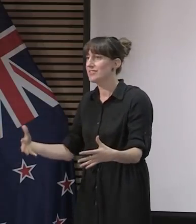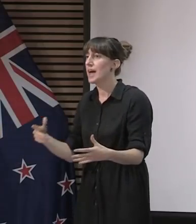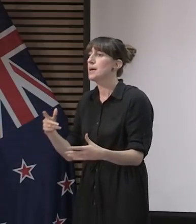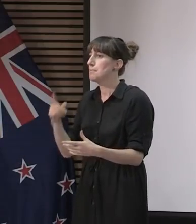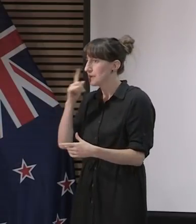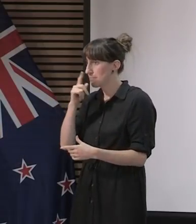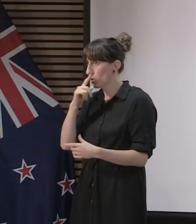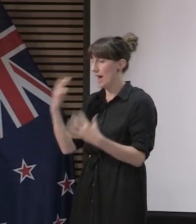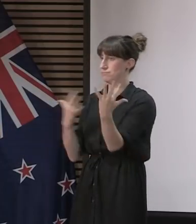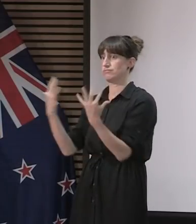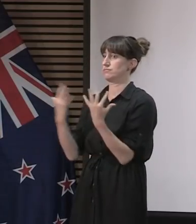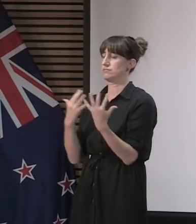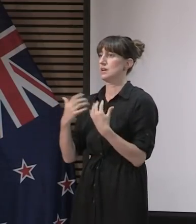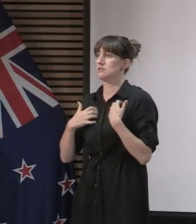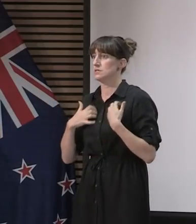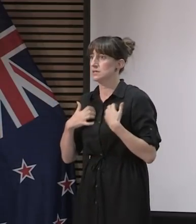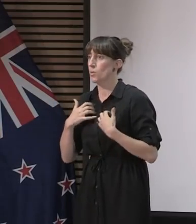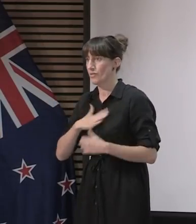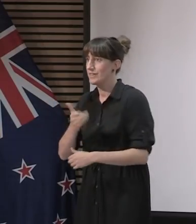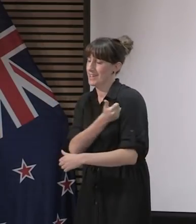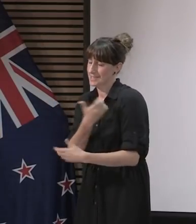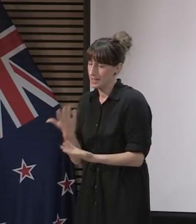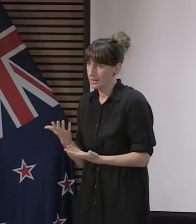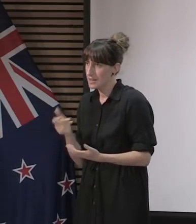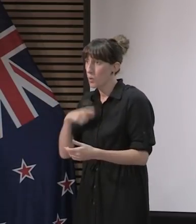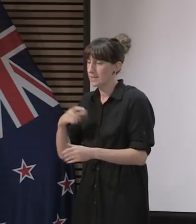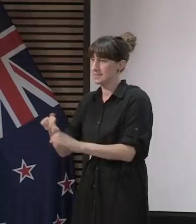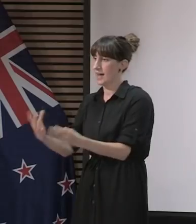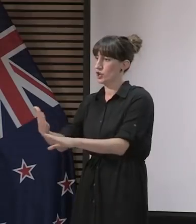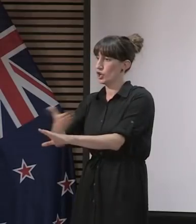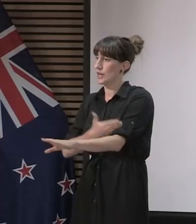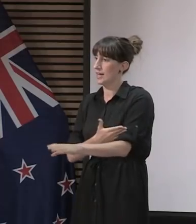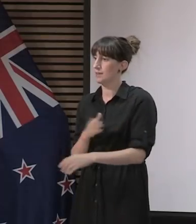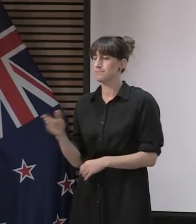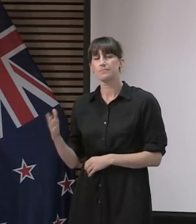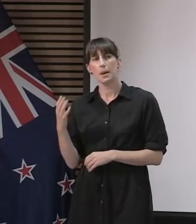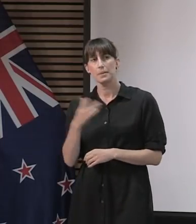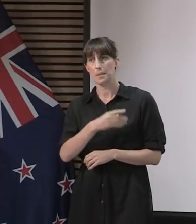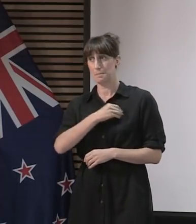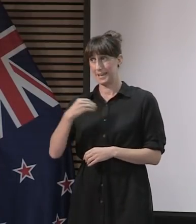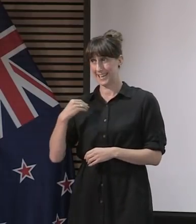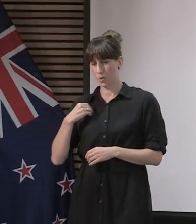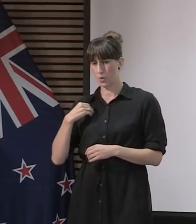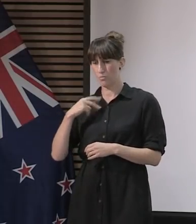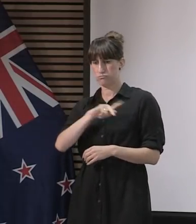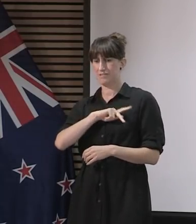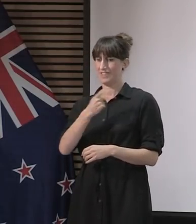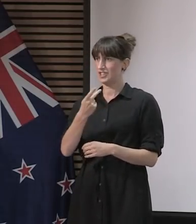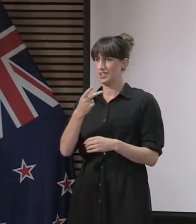The medical association and also Ashley Bloomfield, are asking that the Ministry ofHealth be in charge of distributing a COVID-19 vaccine rather than a distribution company to avoid any